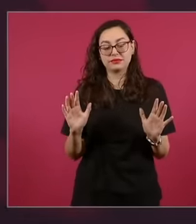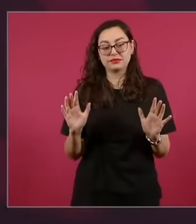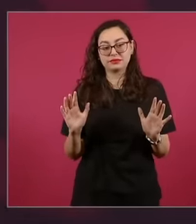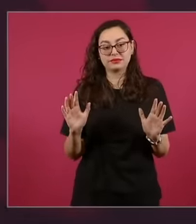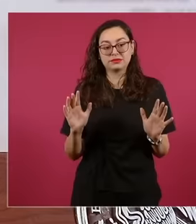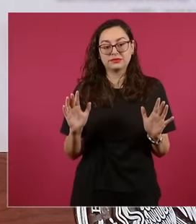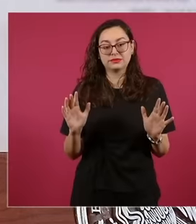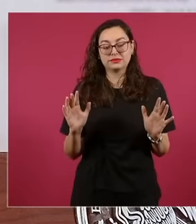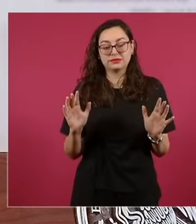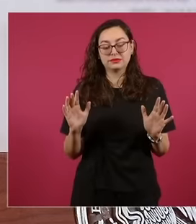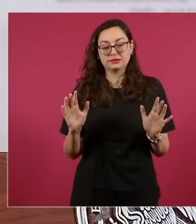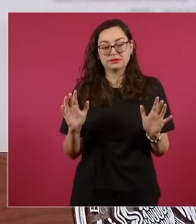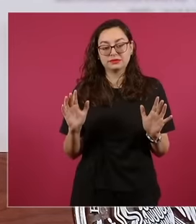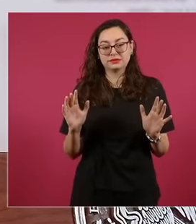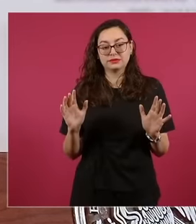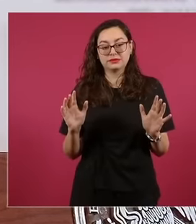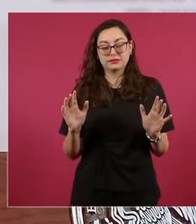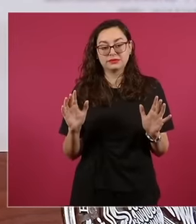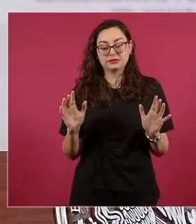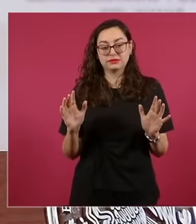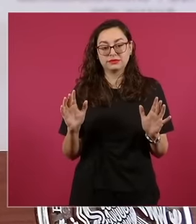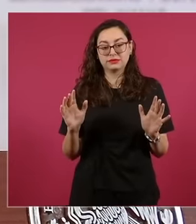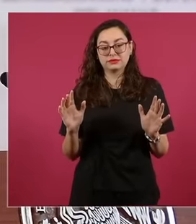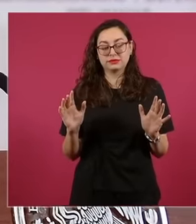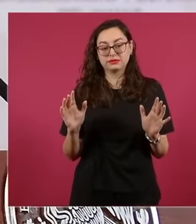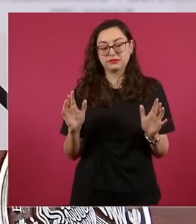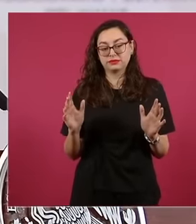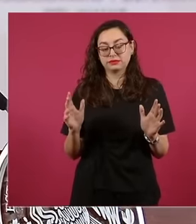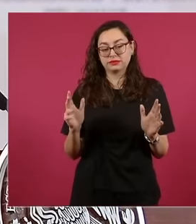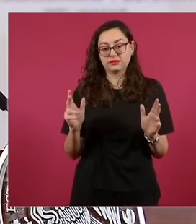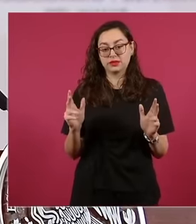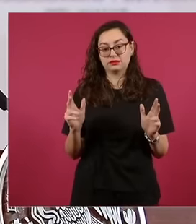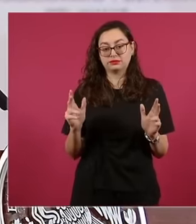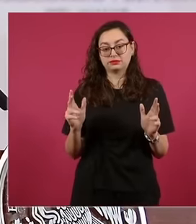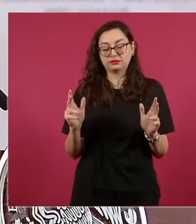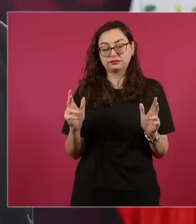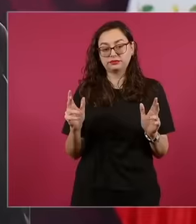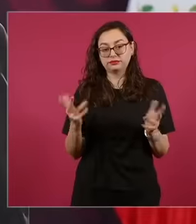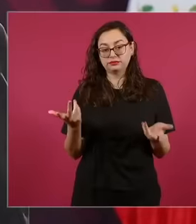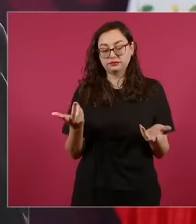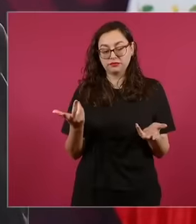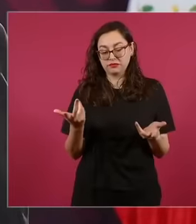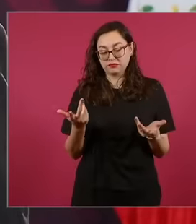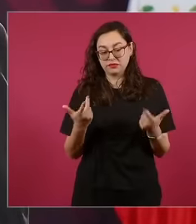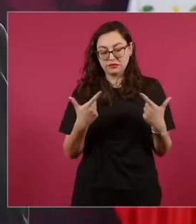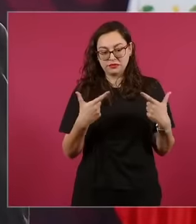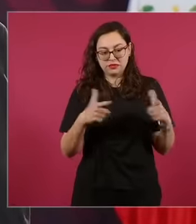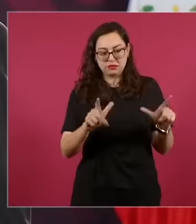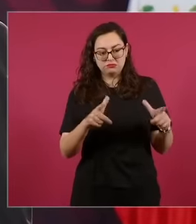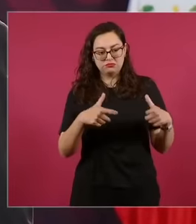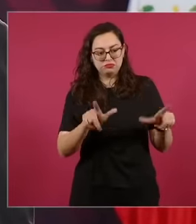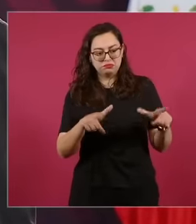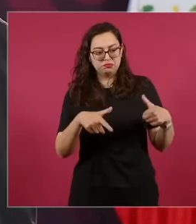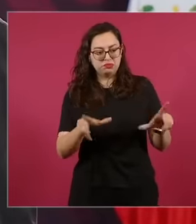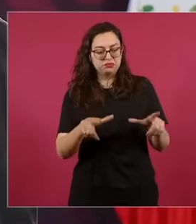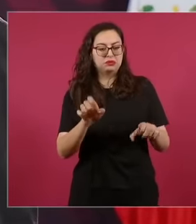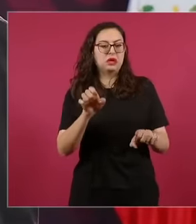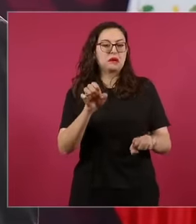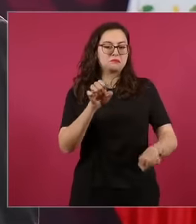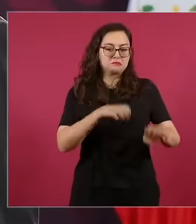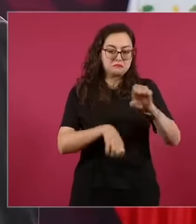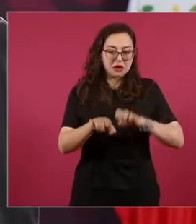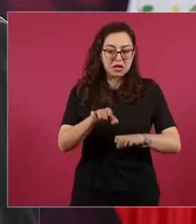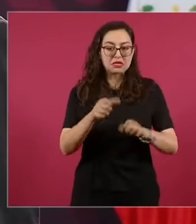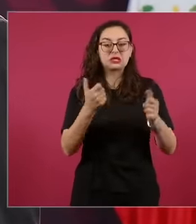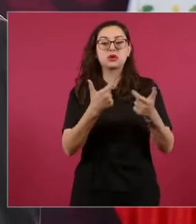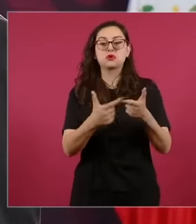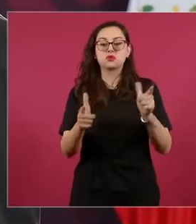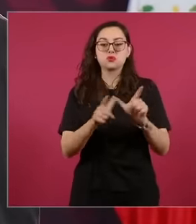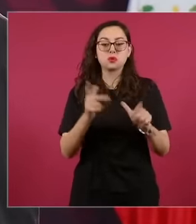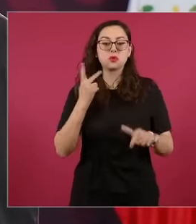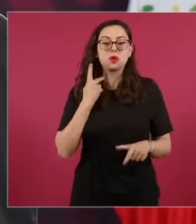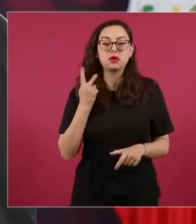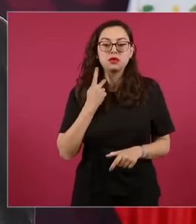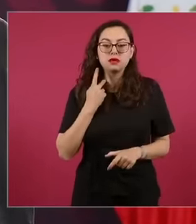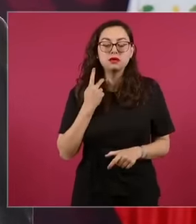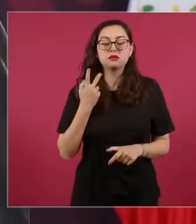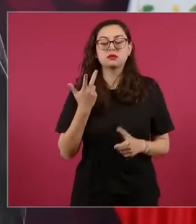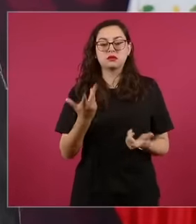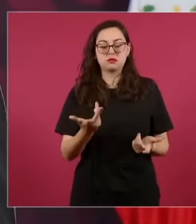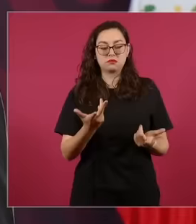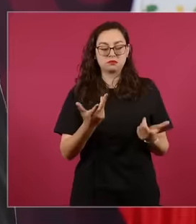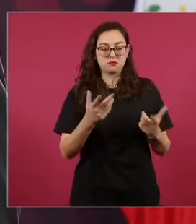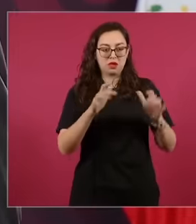or something is written about a company a party and they gave him